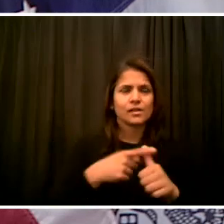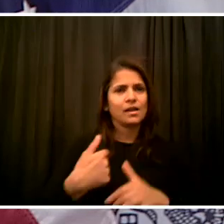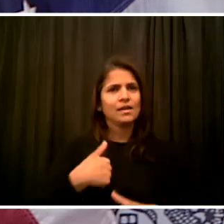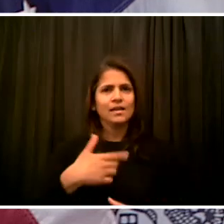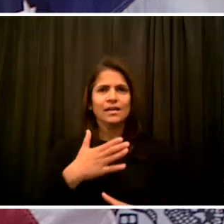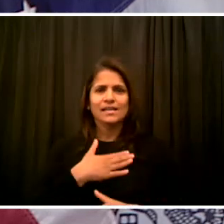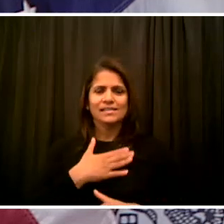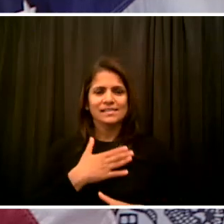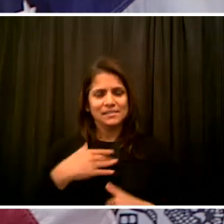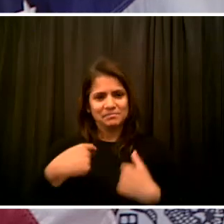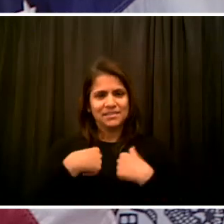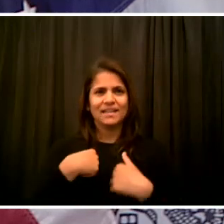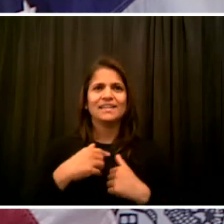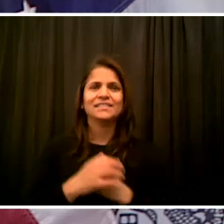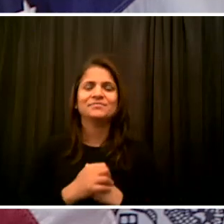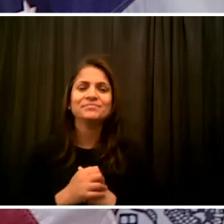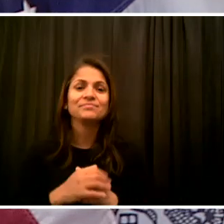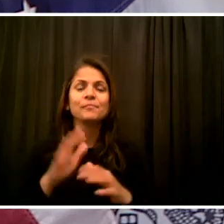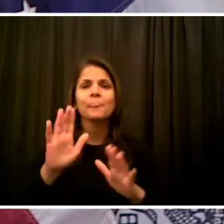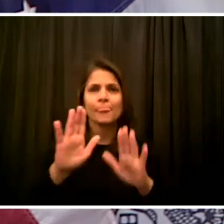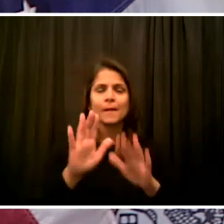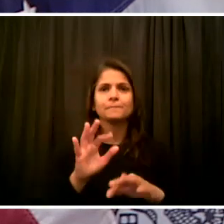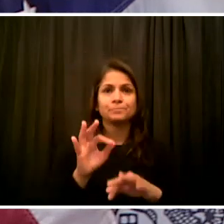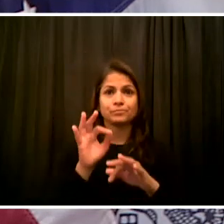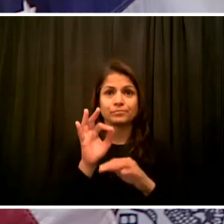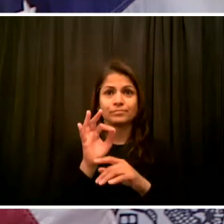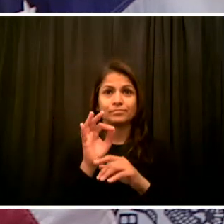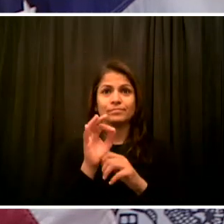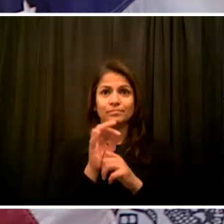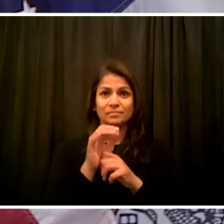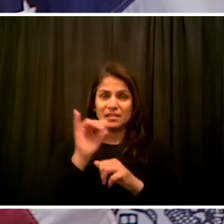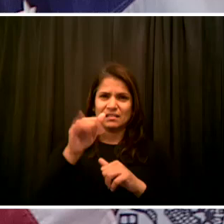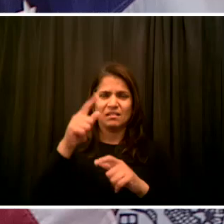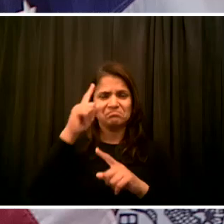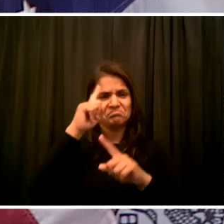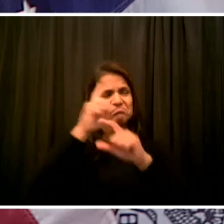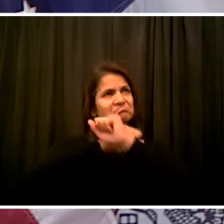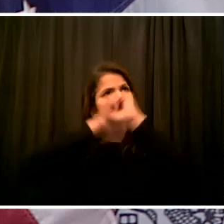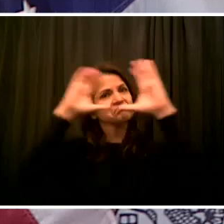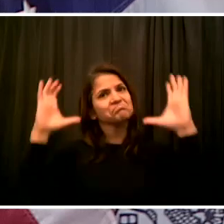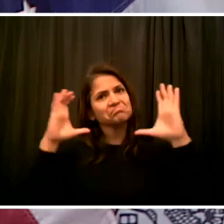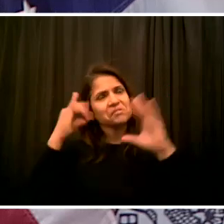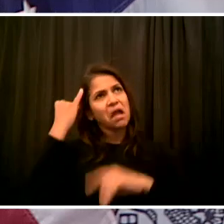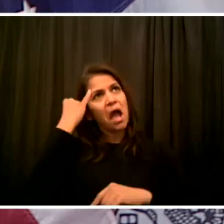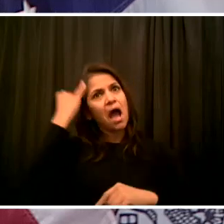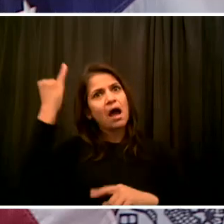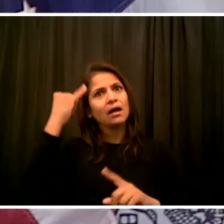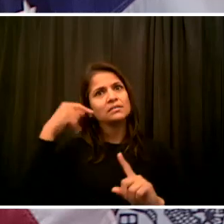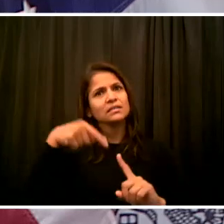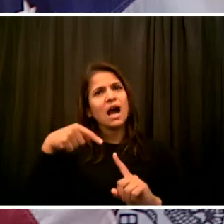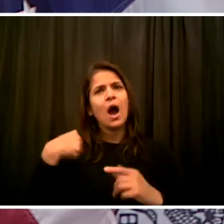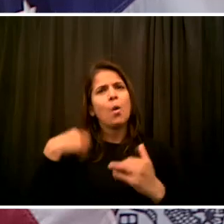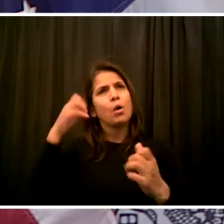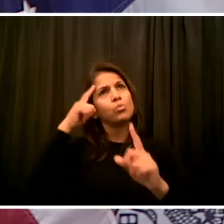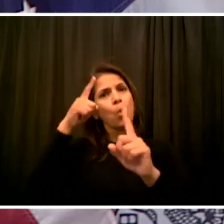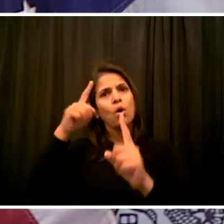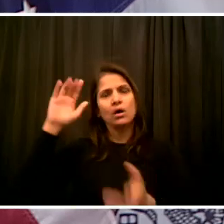O TNHE OPEN STREETS, LOOK, I'M CERTAINLY INTRIGUED AND I'VE BGEUN TO